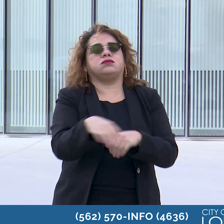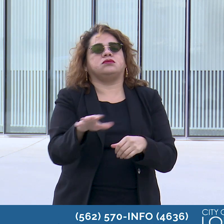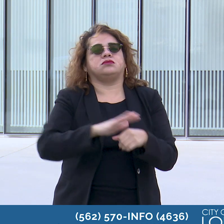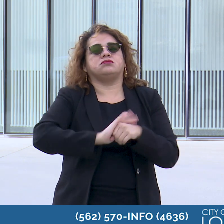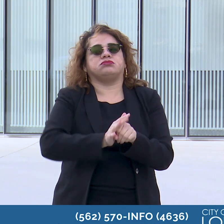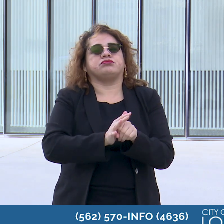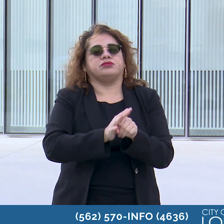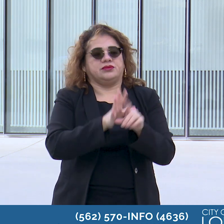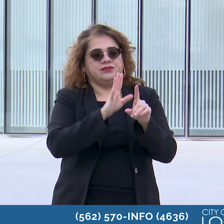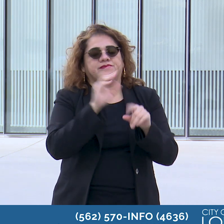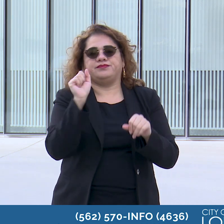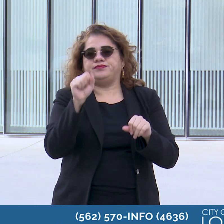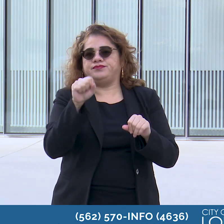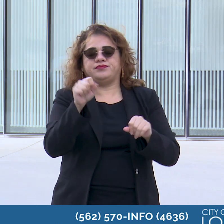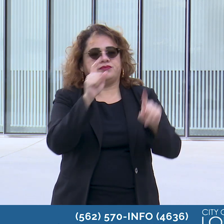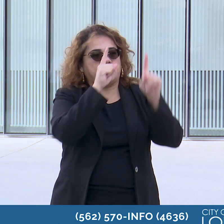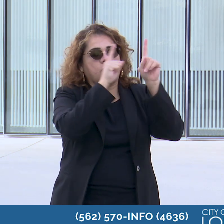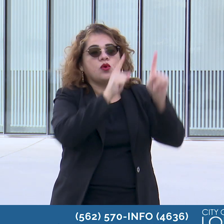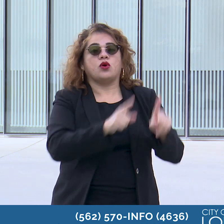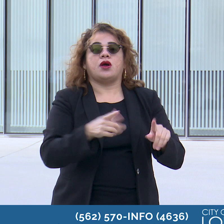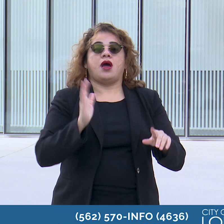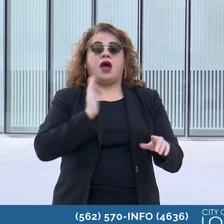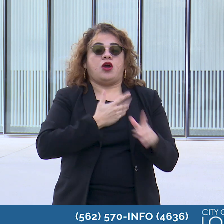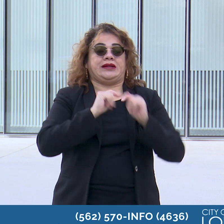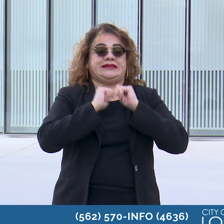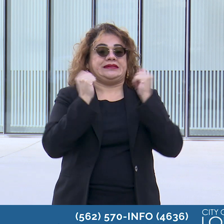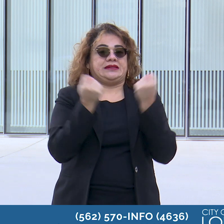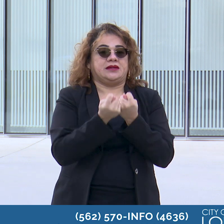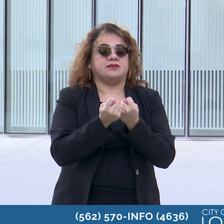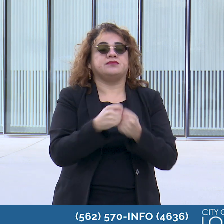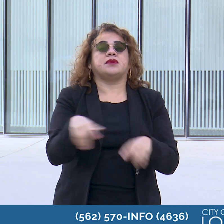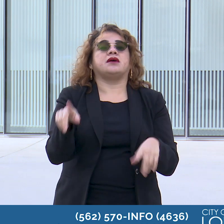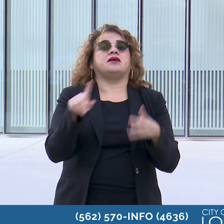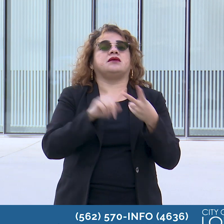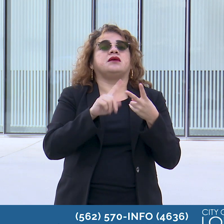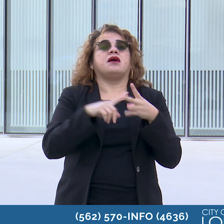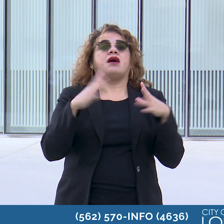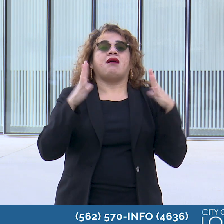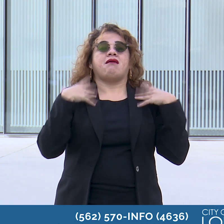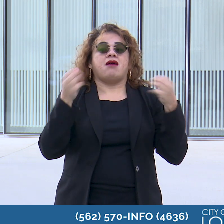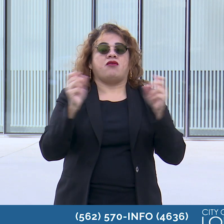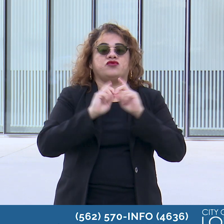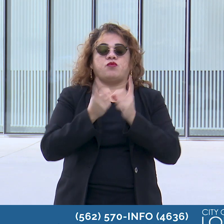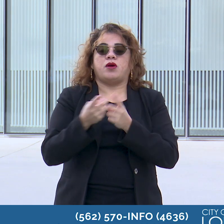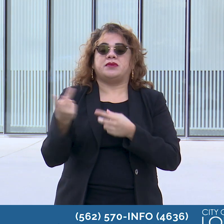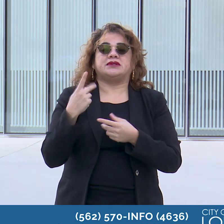And we have as a team and our health department has been working diligently to put together